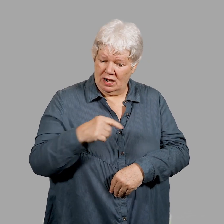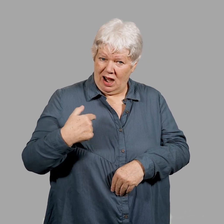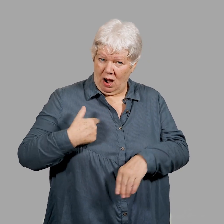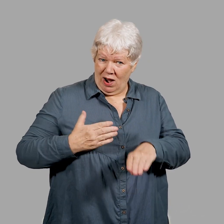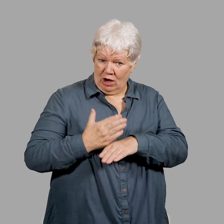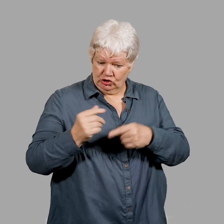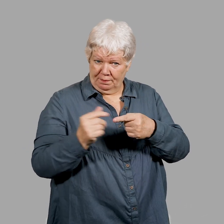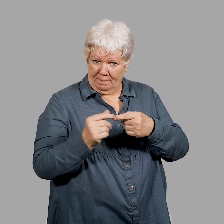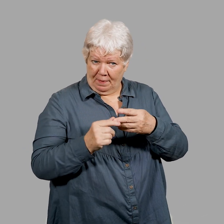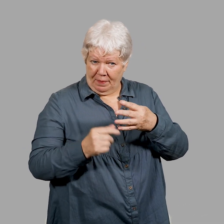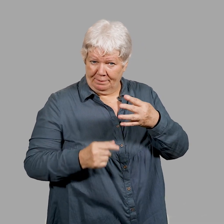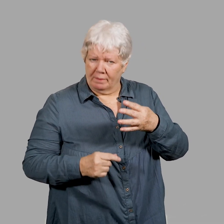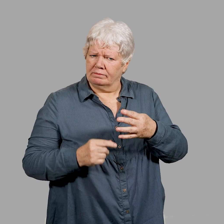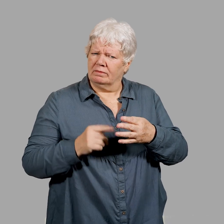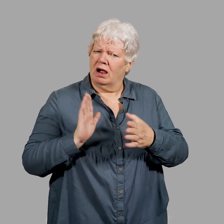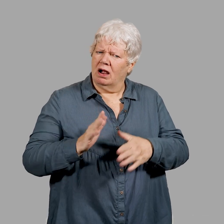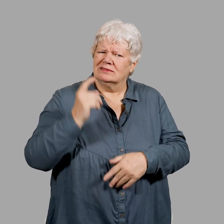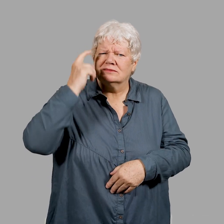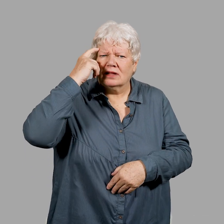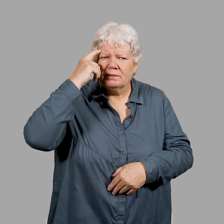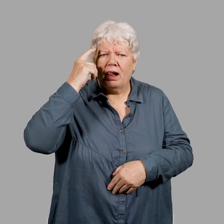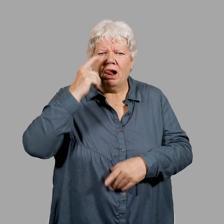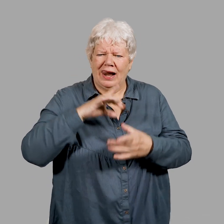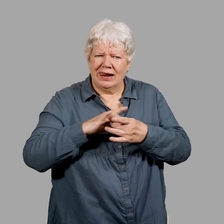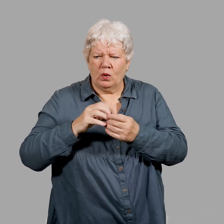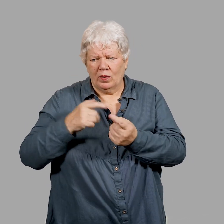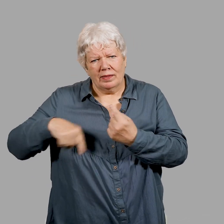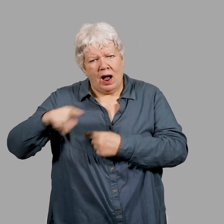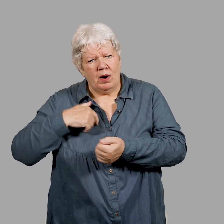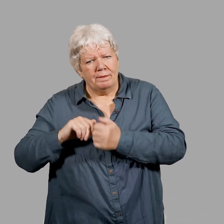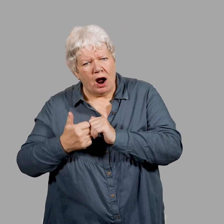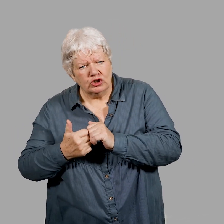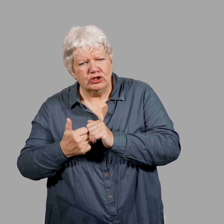These actions are intended to be realistic for our current partnership,